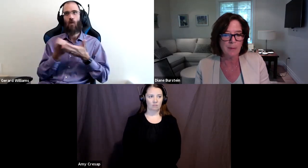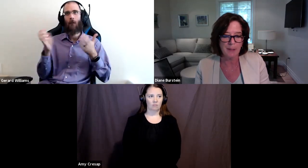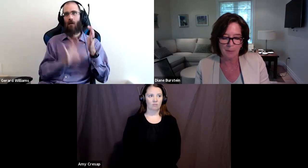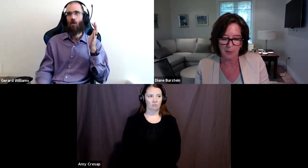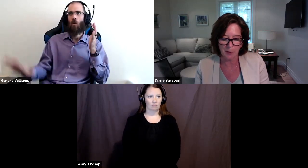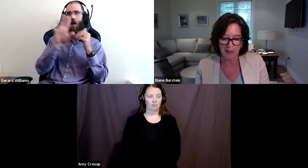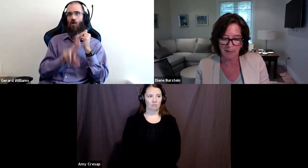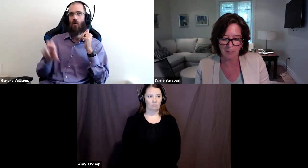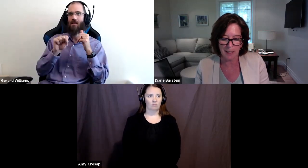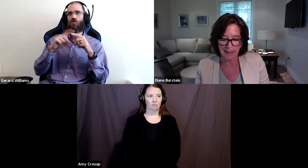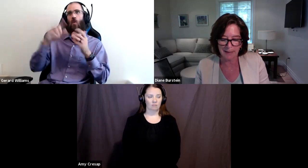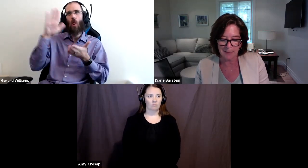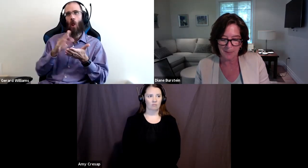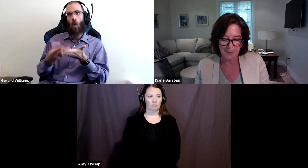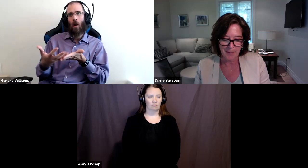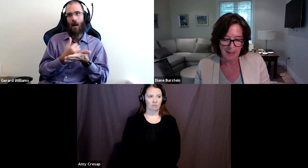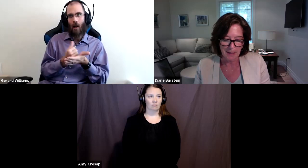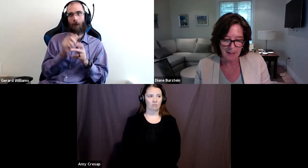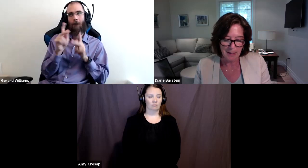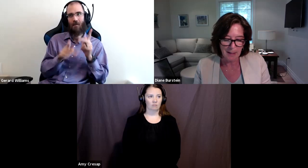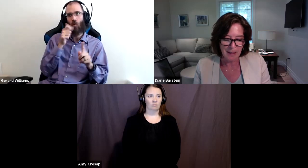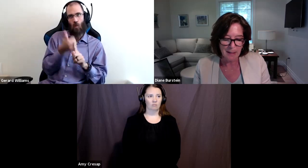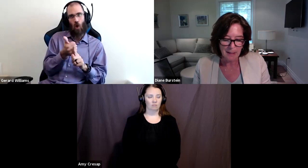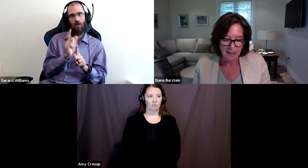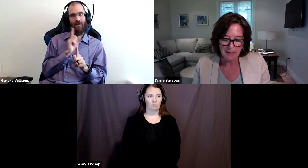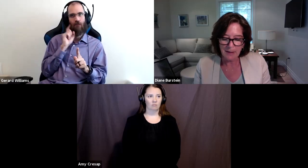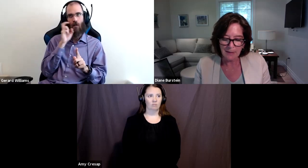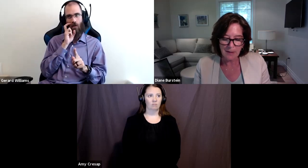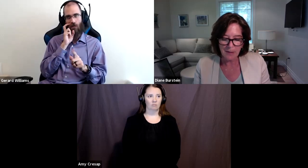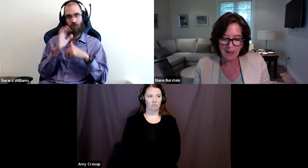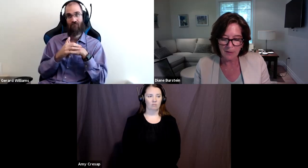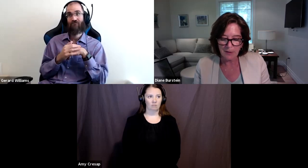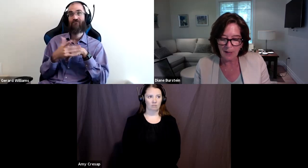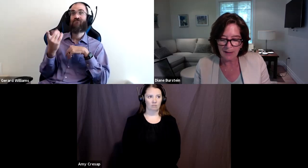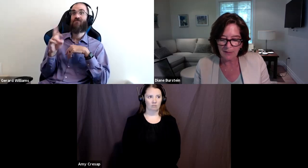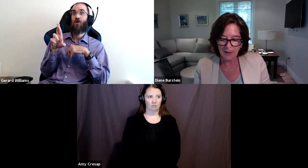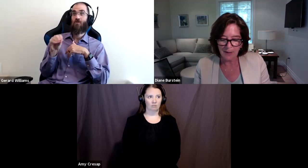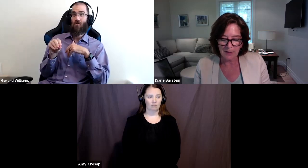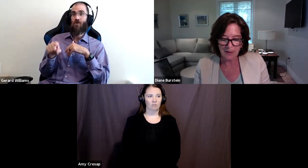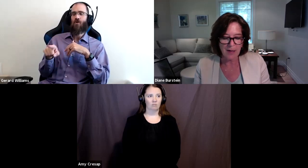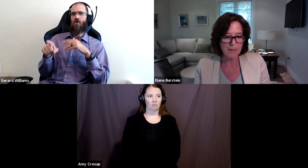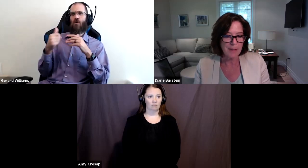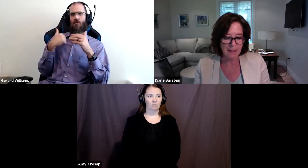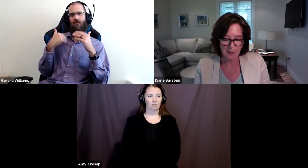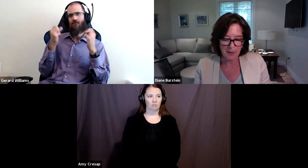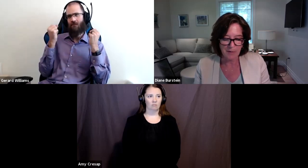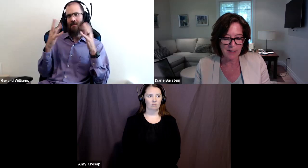people who are deaf-blind. DRO covers lots of areas offering expert advice